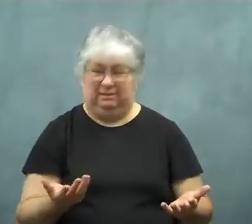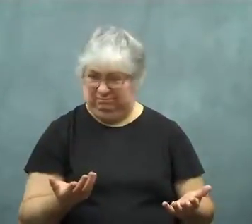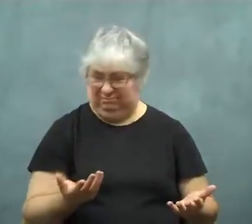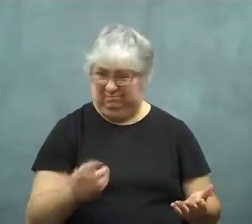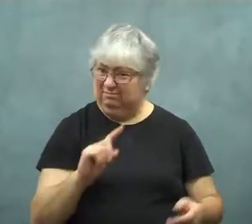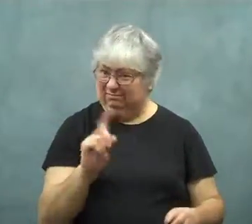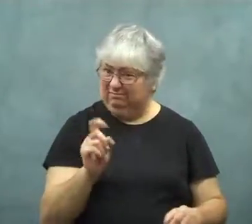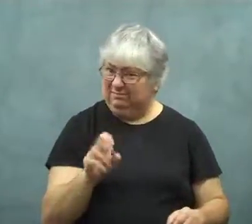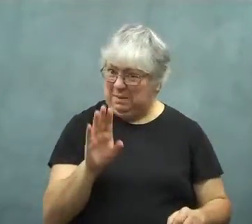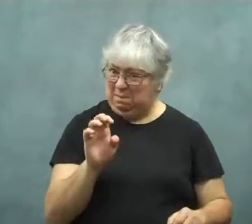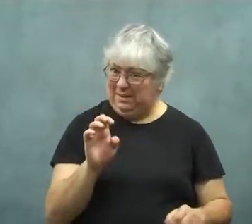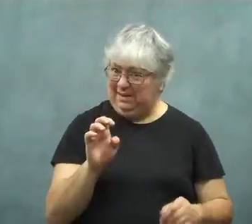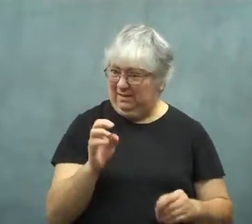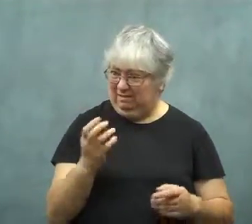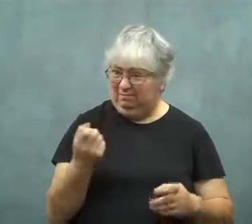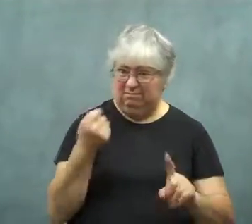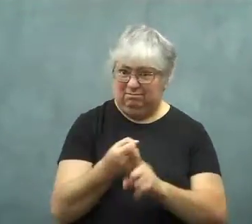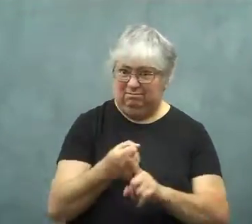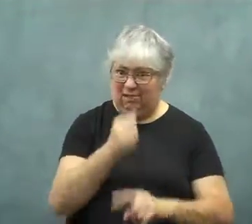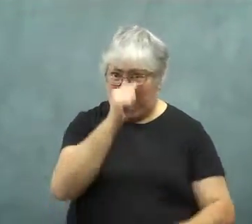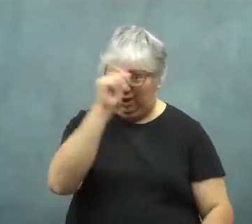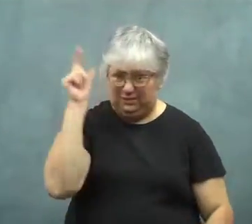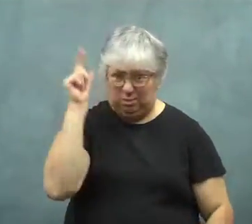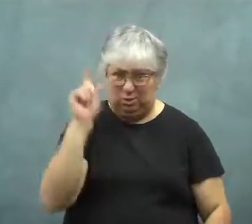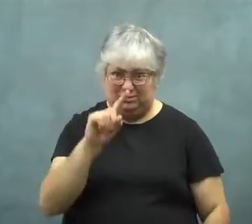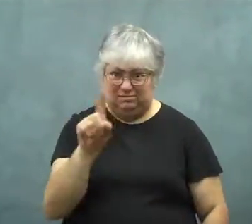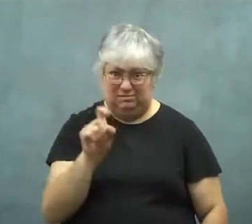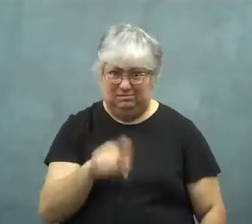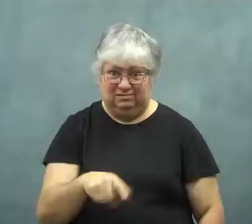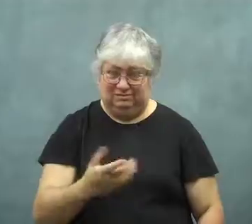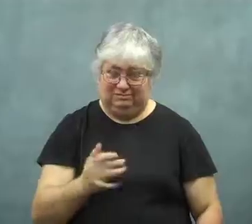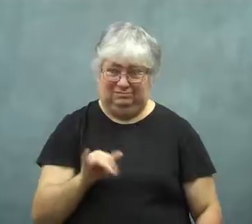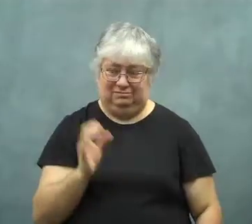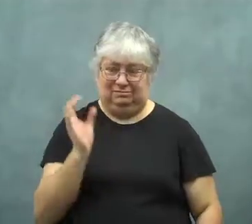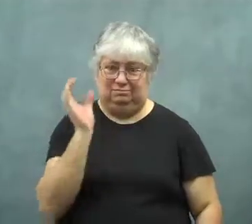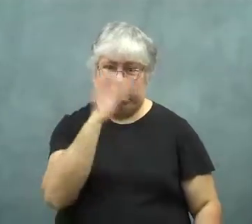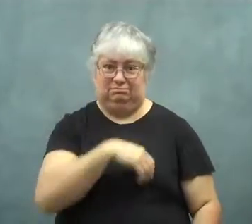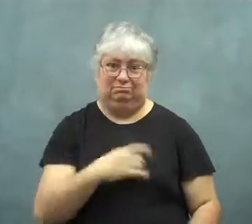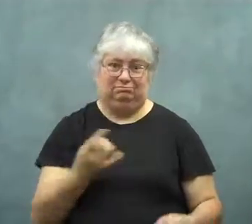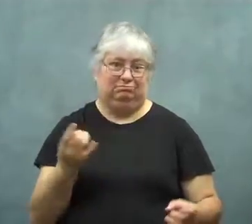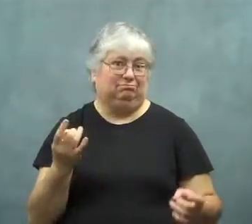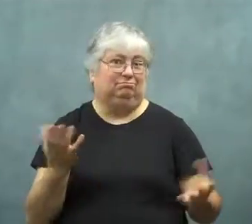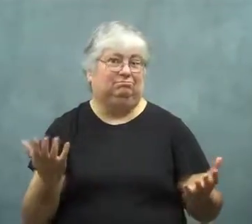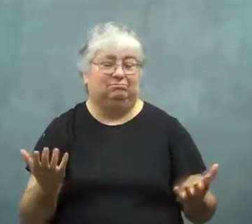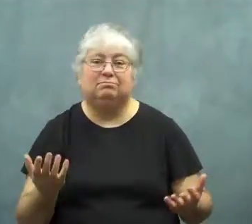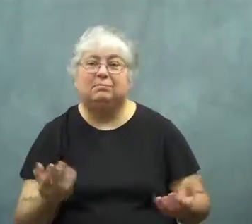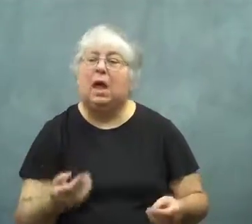That's really strange. Does that mean the bees get Alzheimer's?